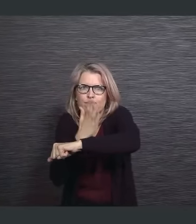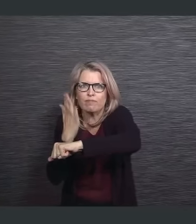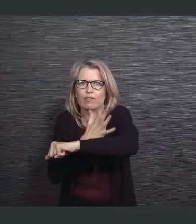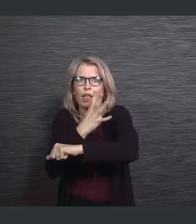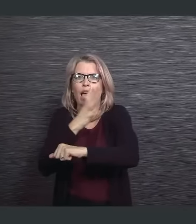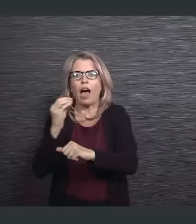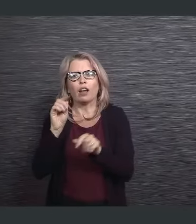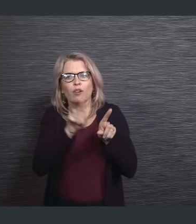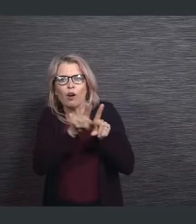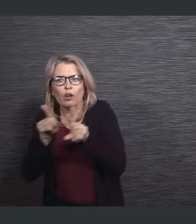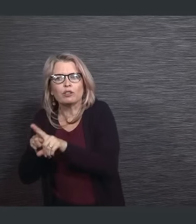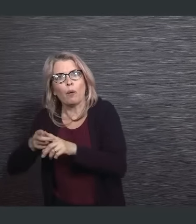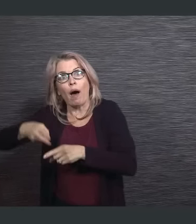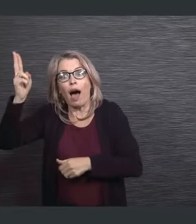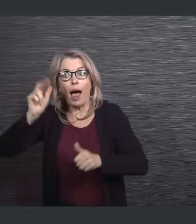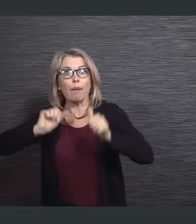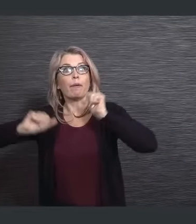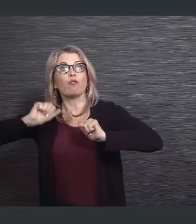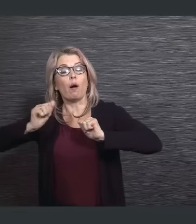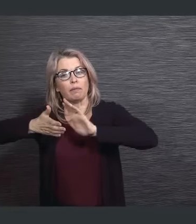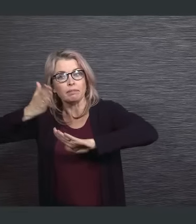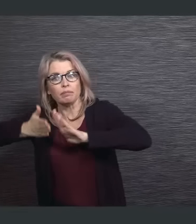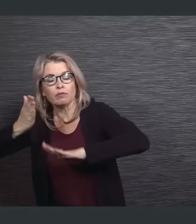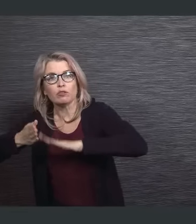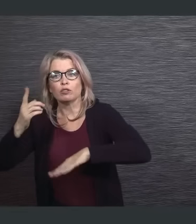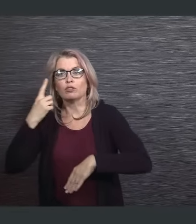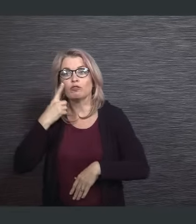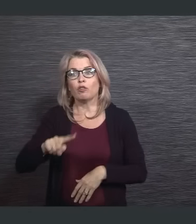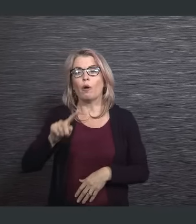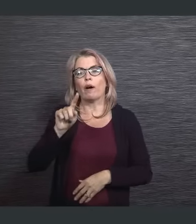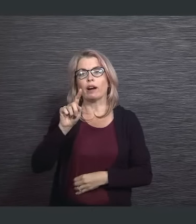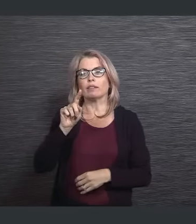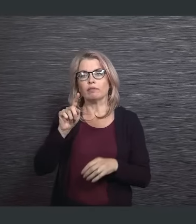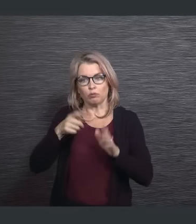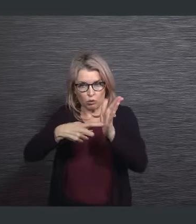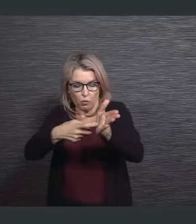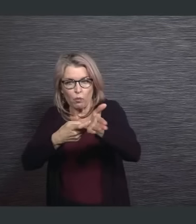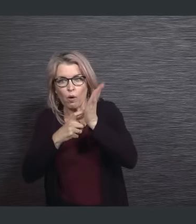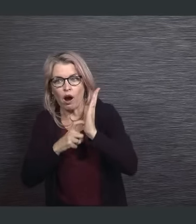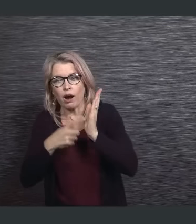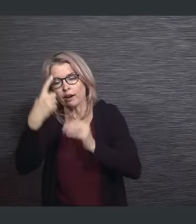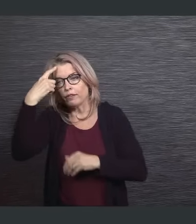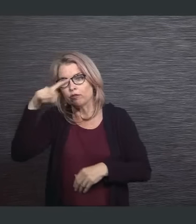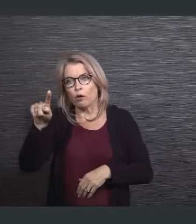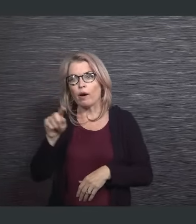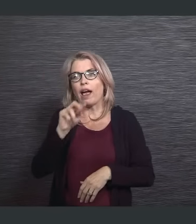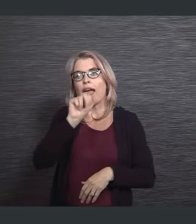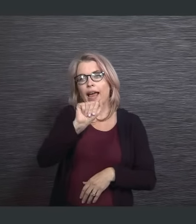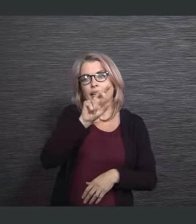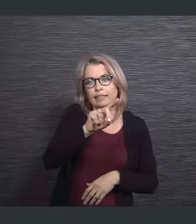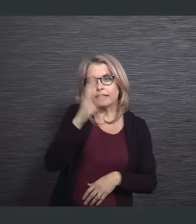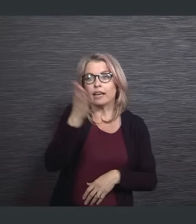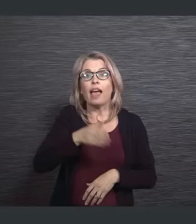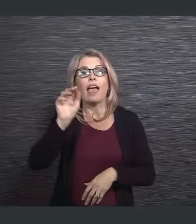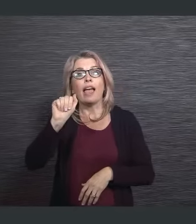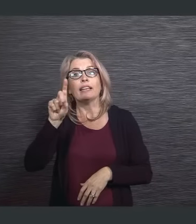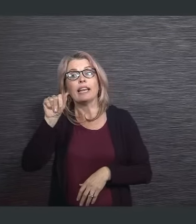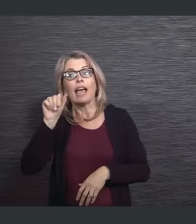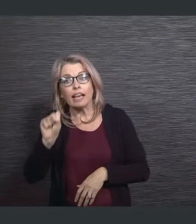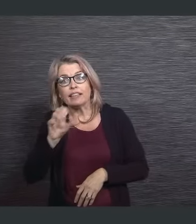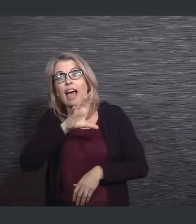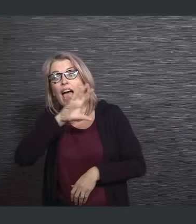is required for AD/ADAS, HMI/IVI, and telematics.